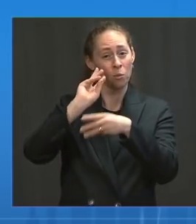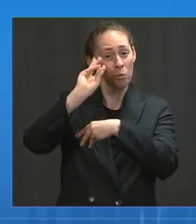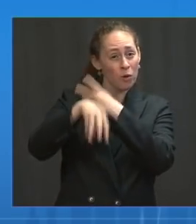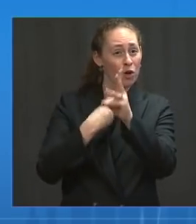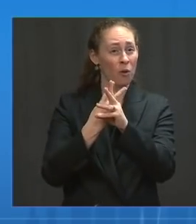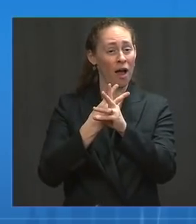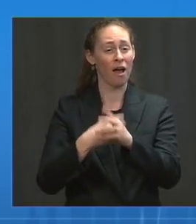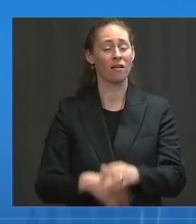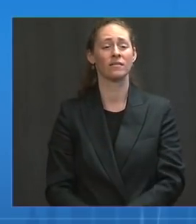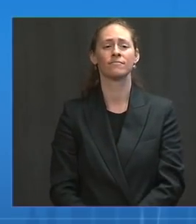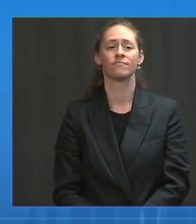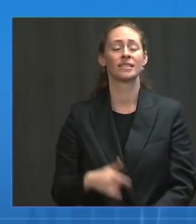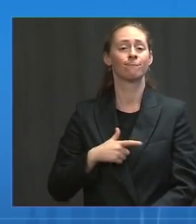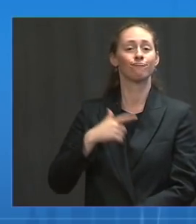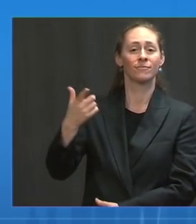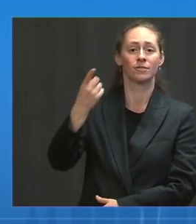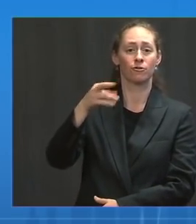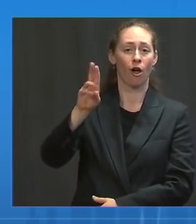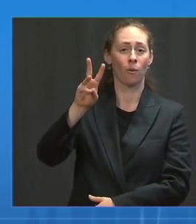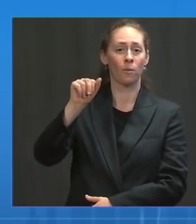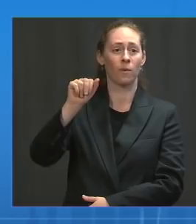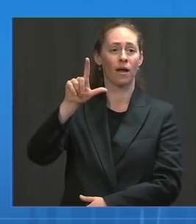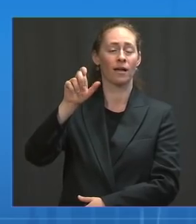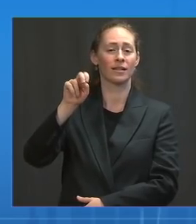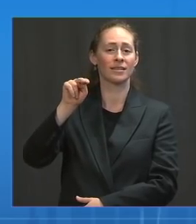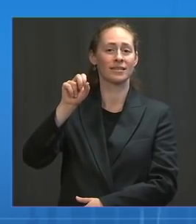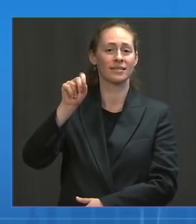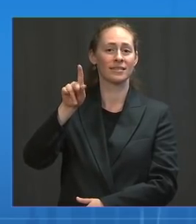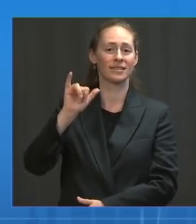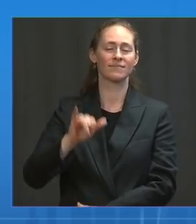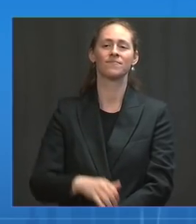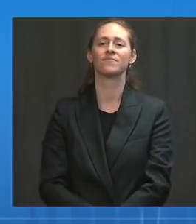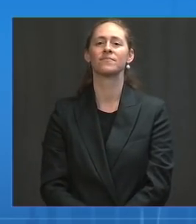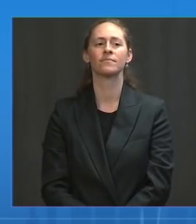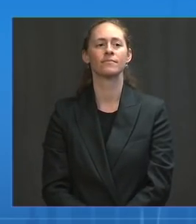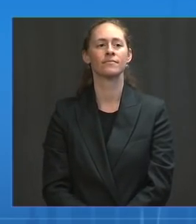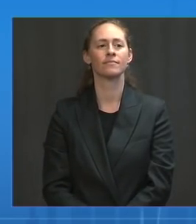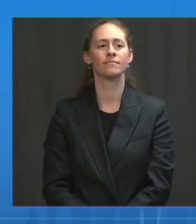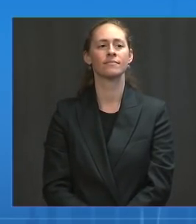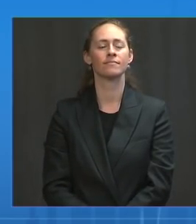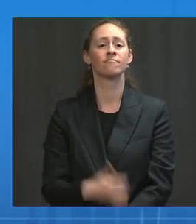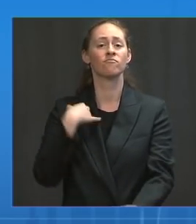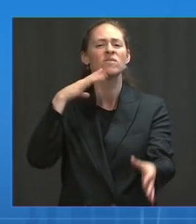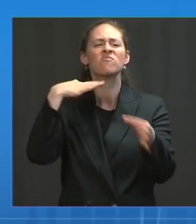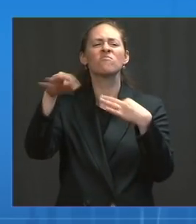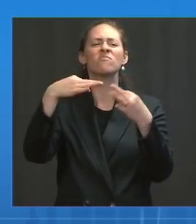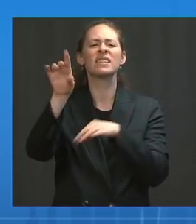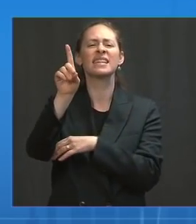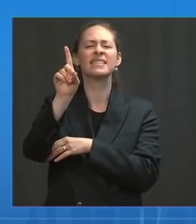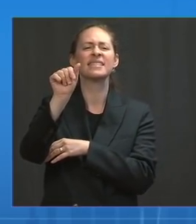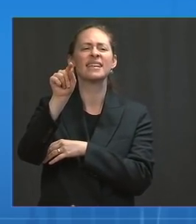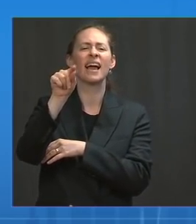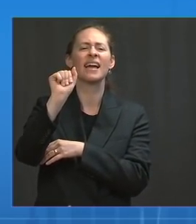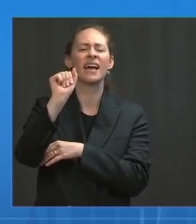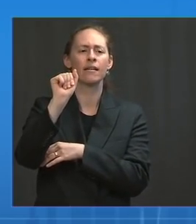Dr. Walensky: Thank you, Jeff. Good morning. Let's begin with an overview of the data. Yesterday, CDC reported a little over 14,000